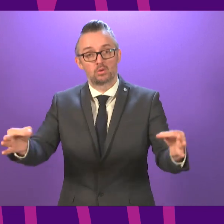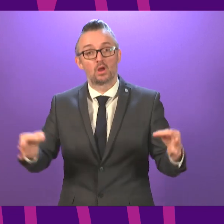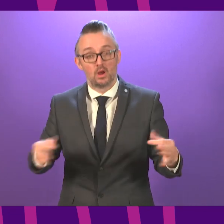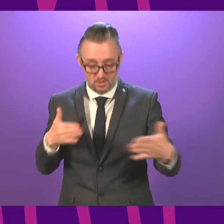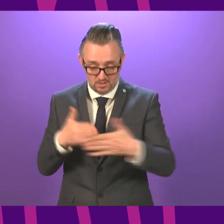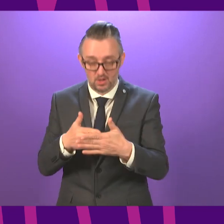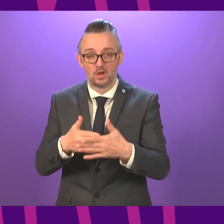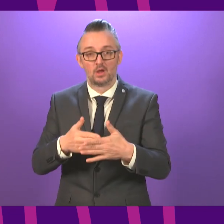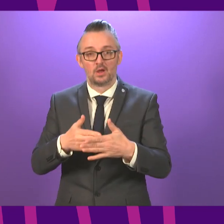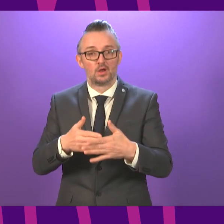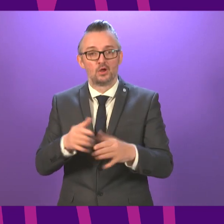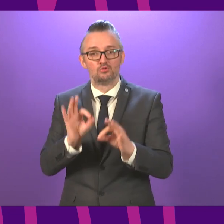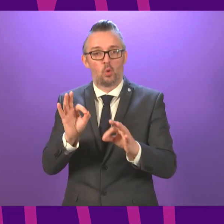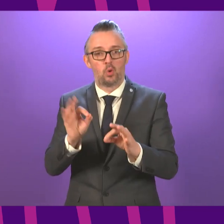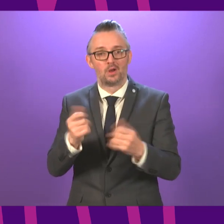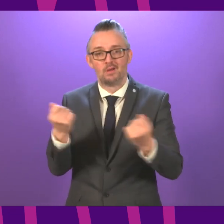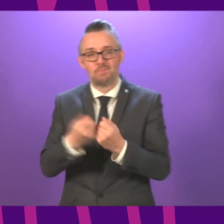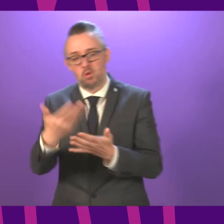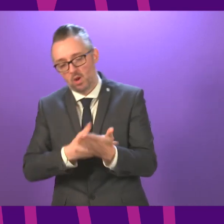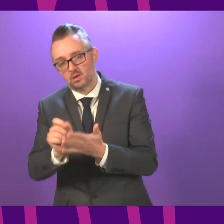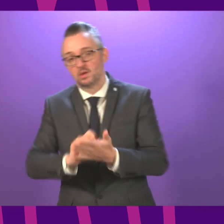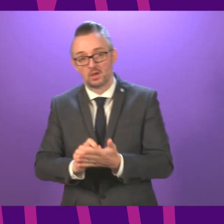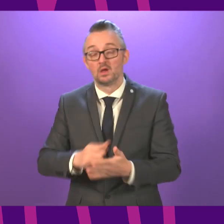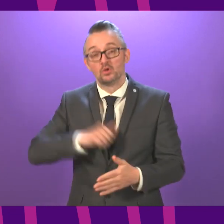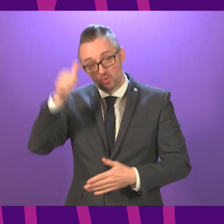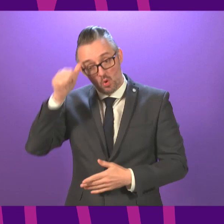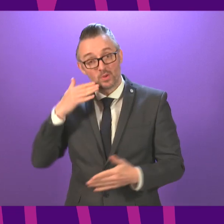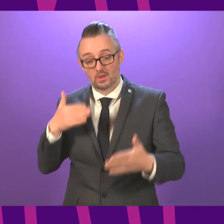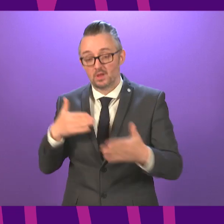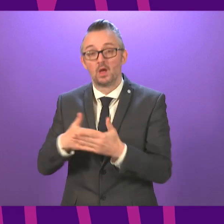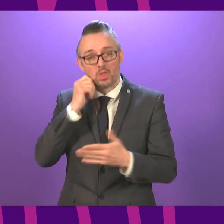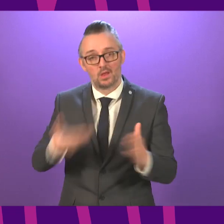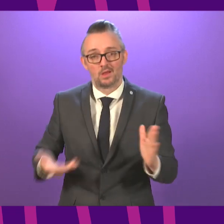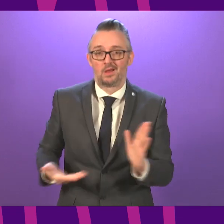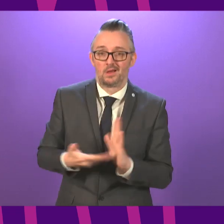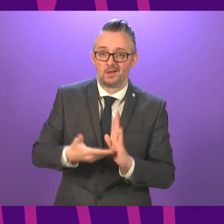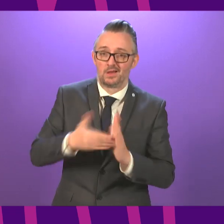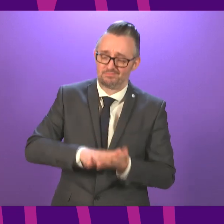be a major increase in bureaucracy at the border. I refer Annabelle Ewing to Jimmy McMillan of